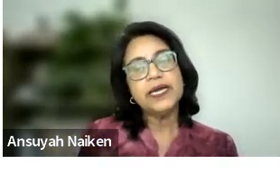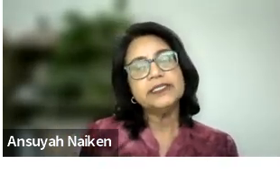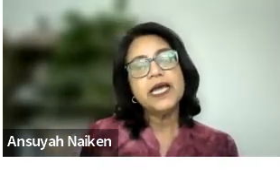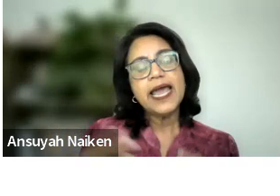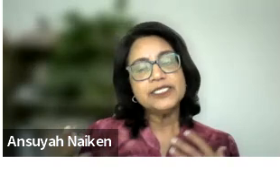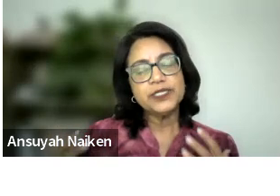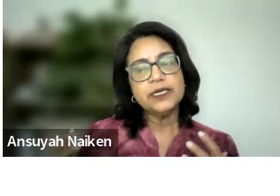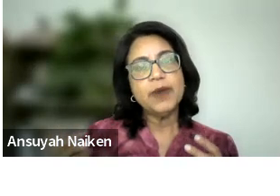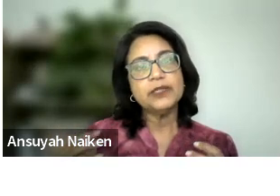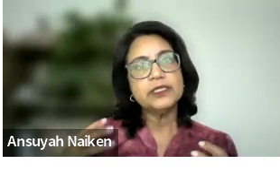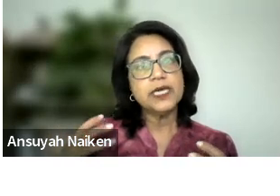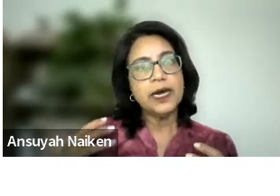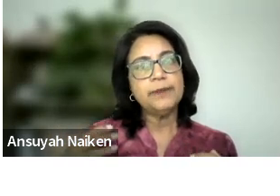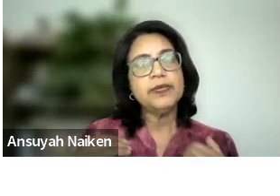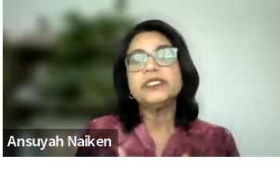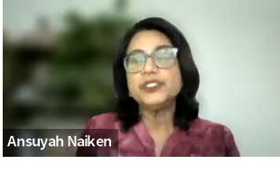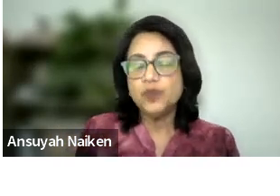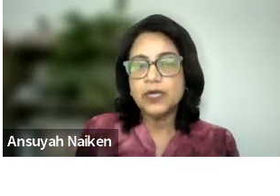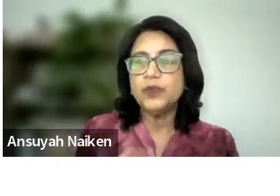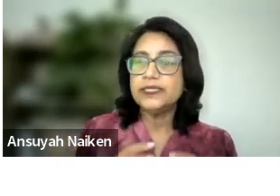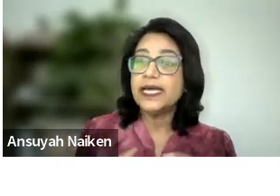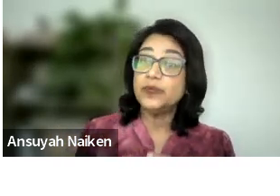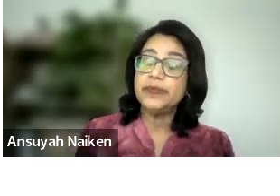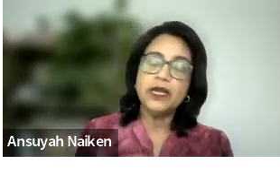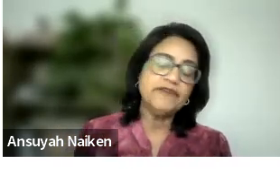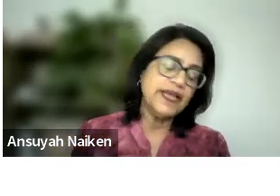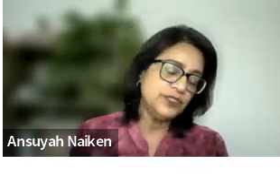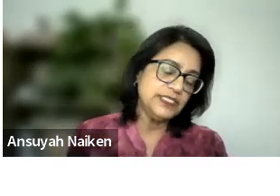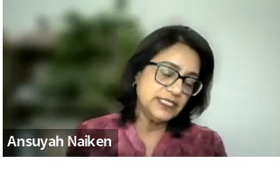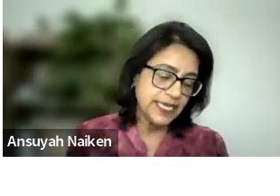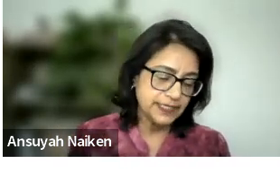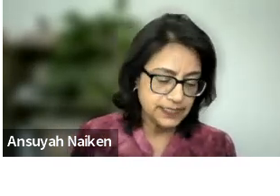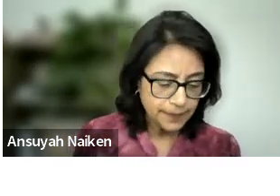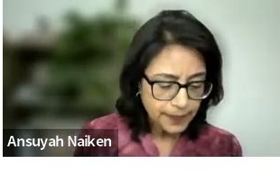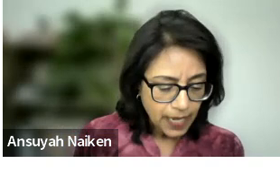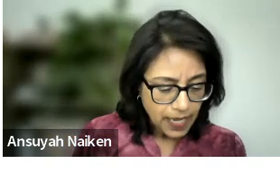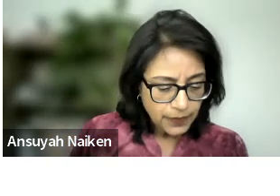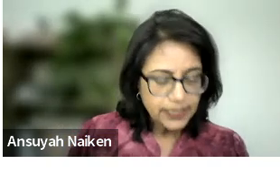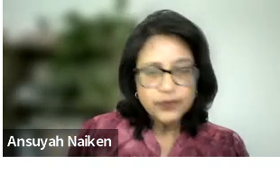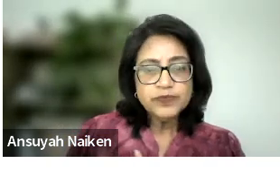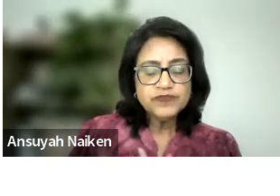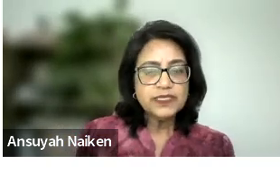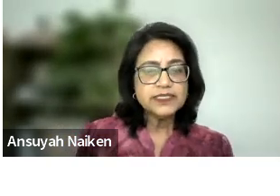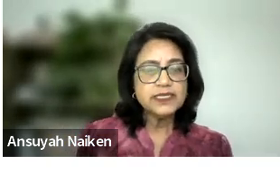It's multiple countries each with their own diversity.